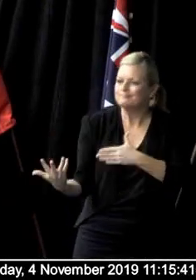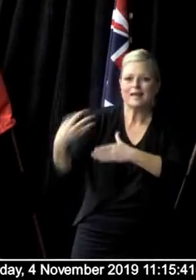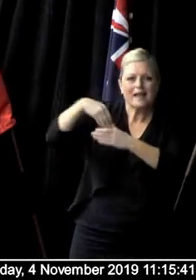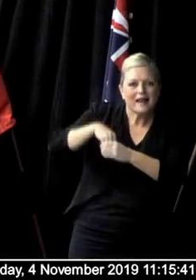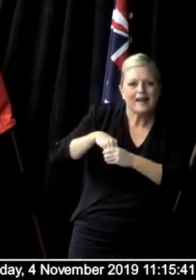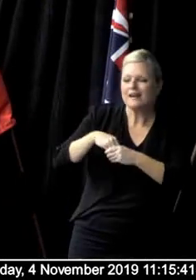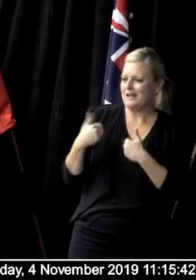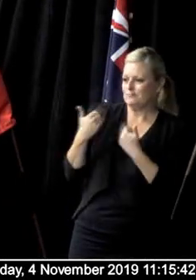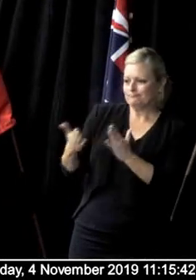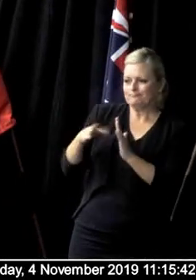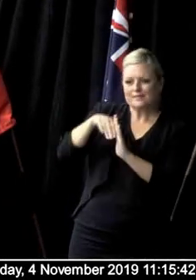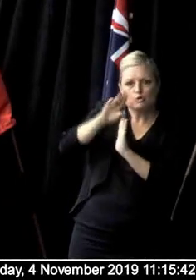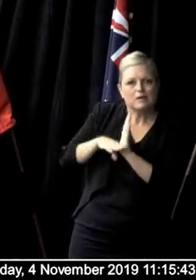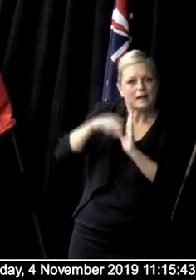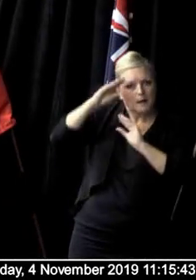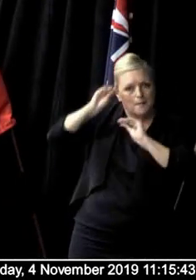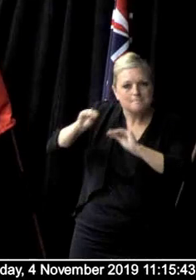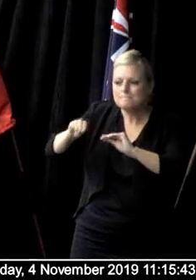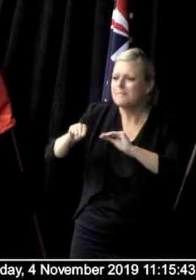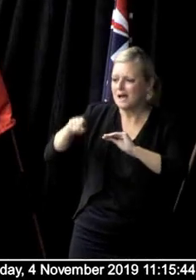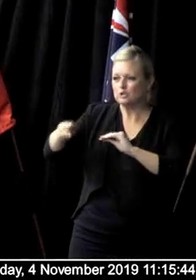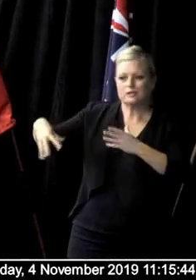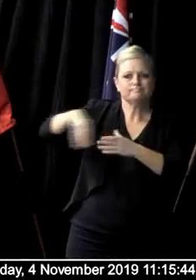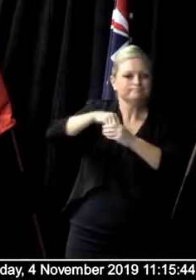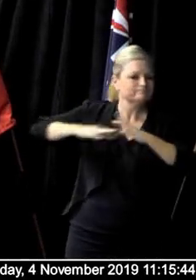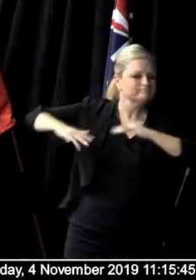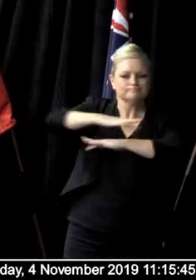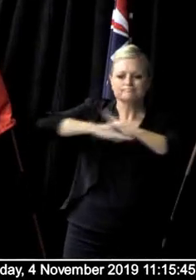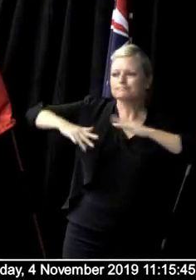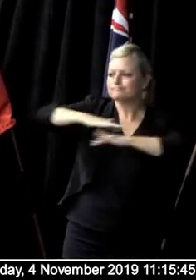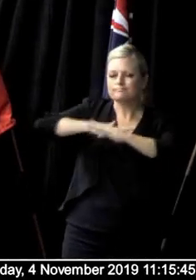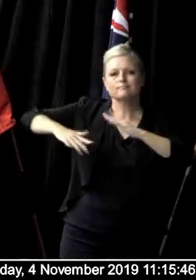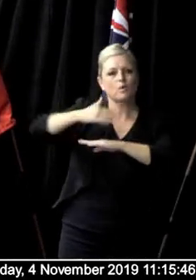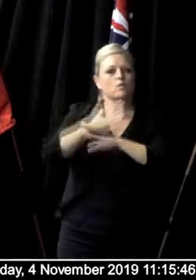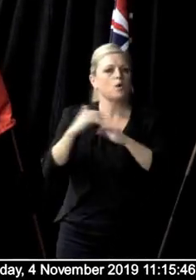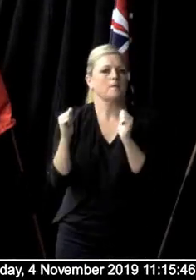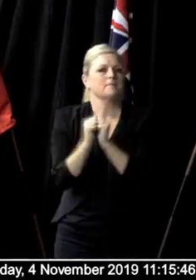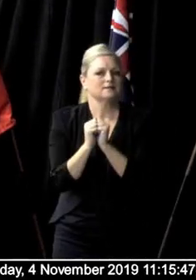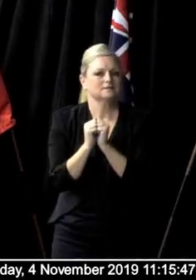and did participate with her peers. She was active in the school’s programs.